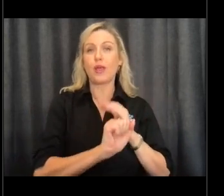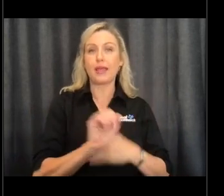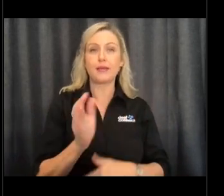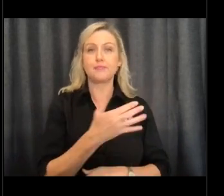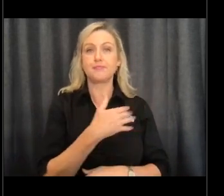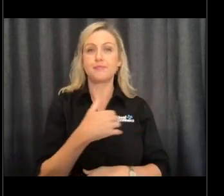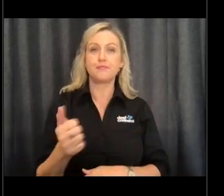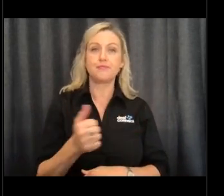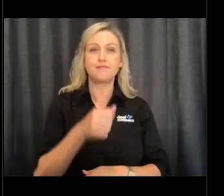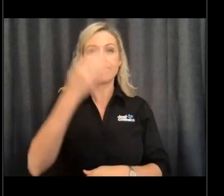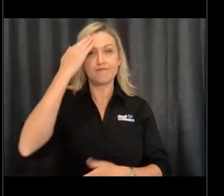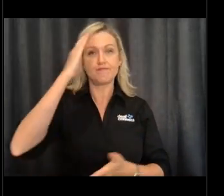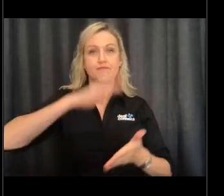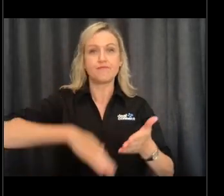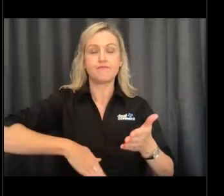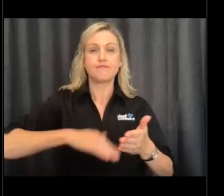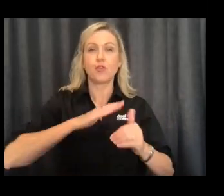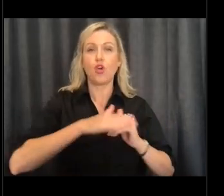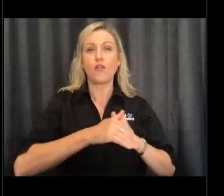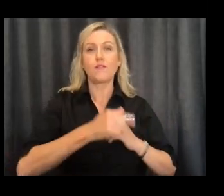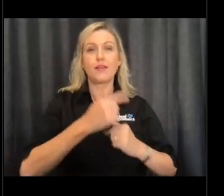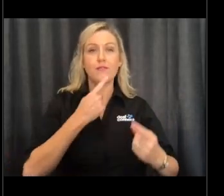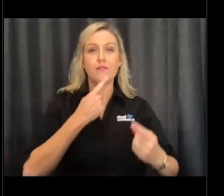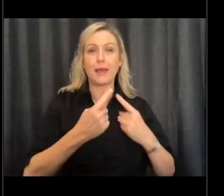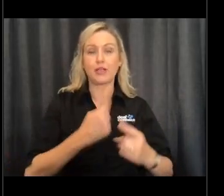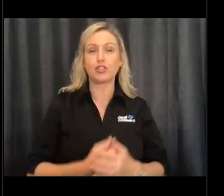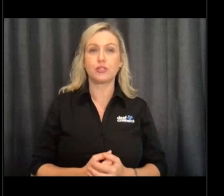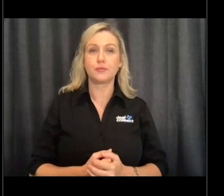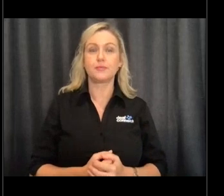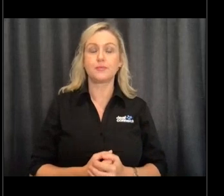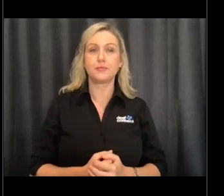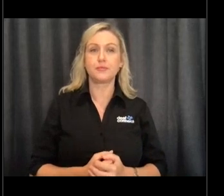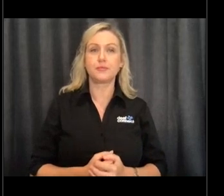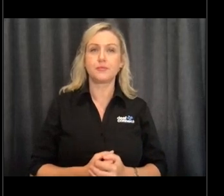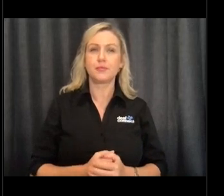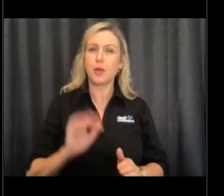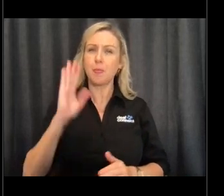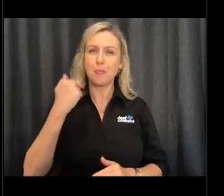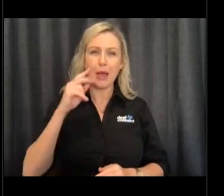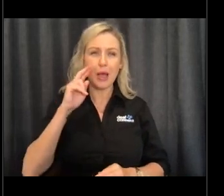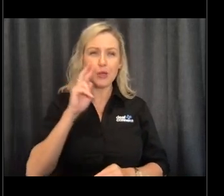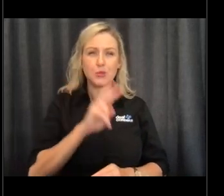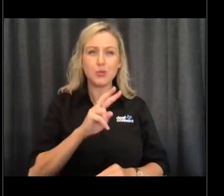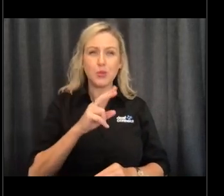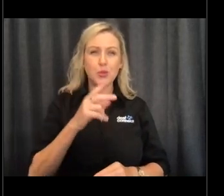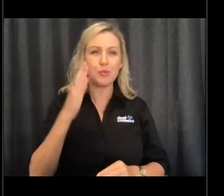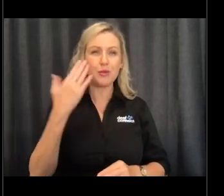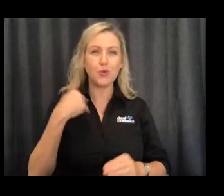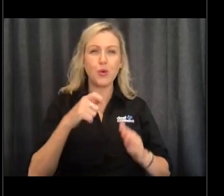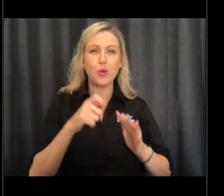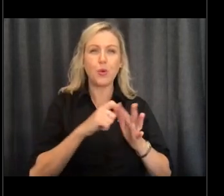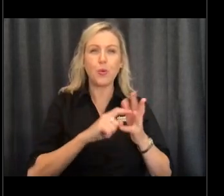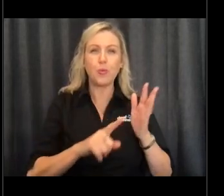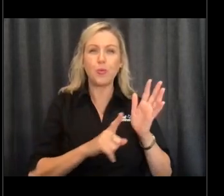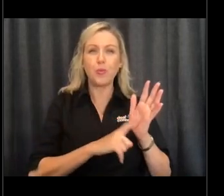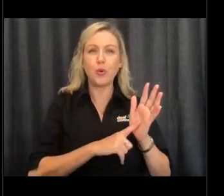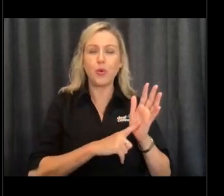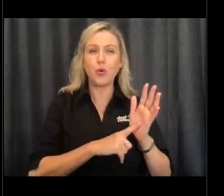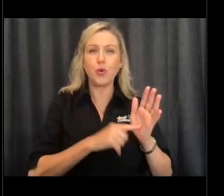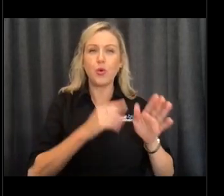Paul, you have probably all seen him working on flood and natural disaster legal help around